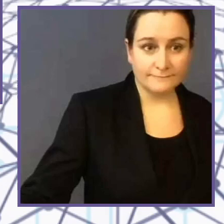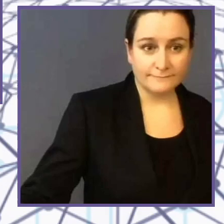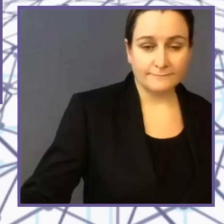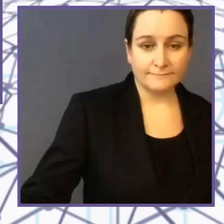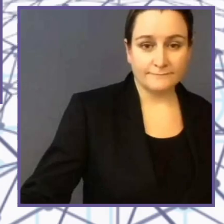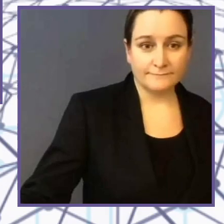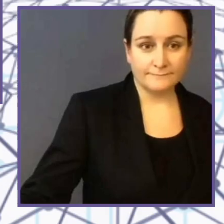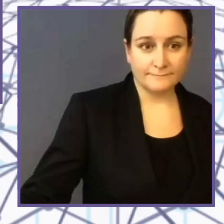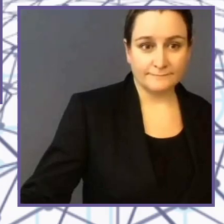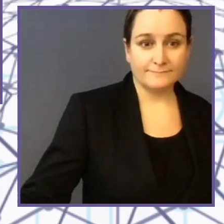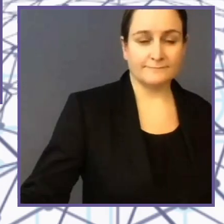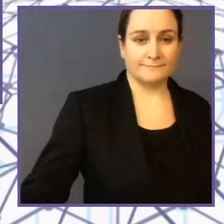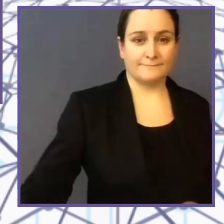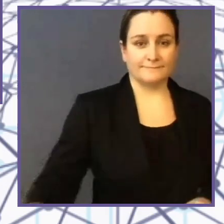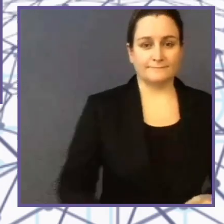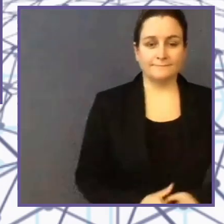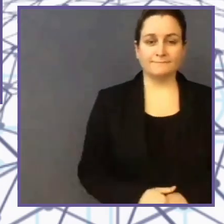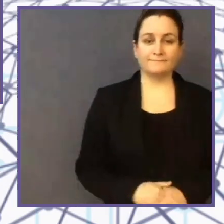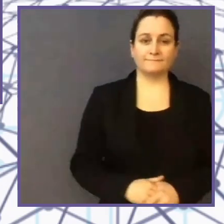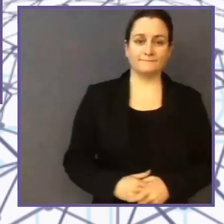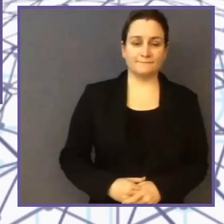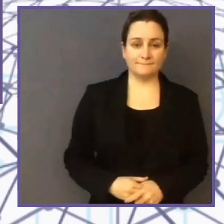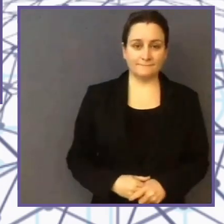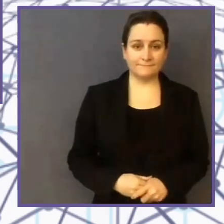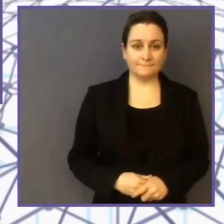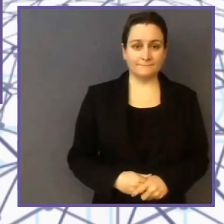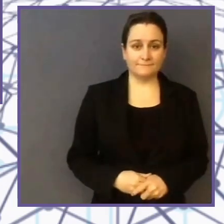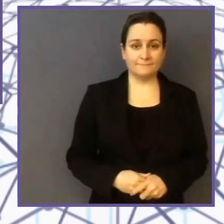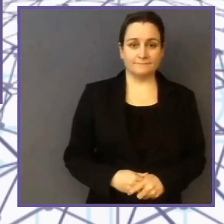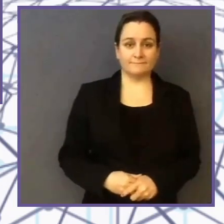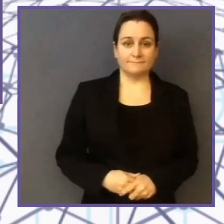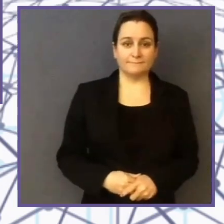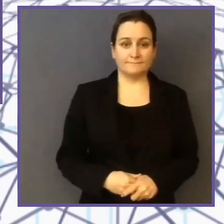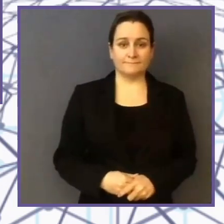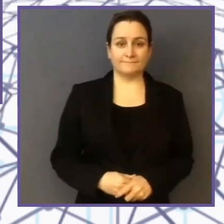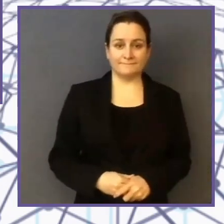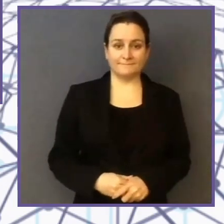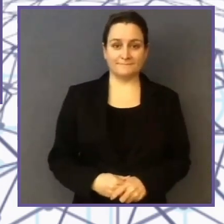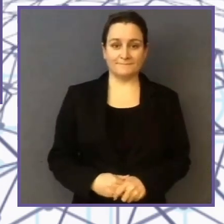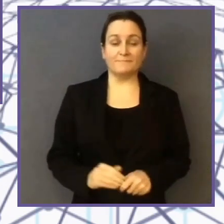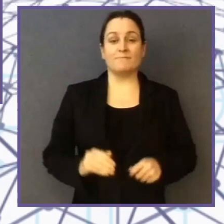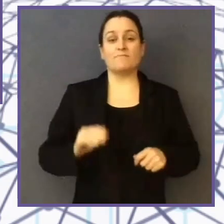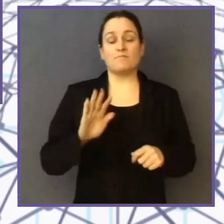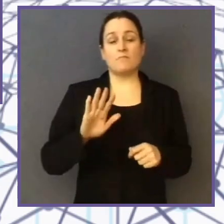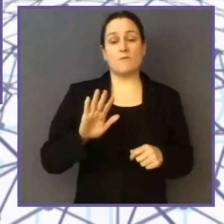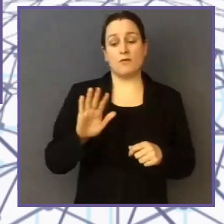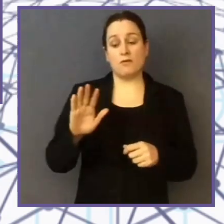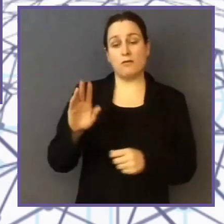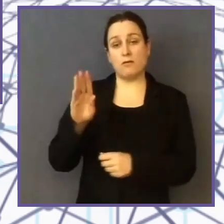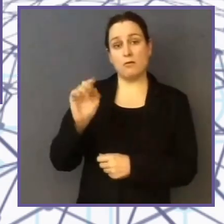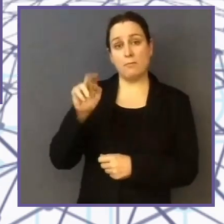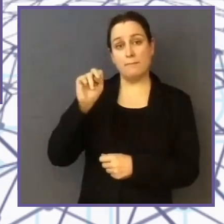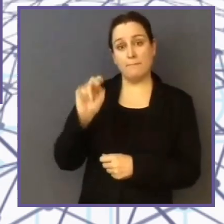as well as loans to banks with more deaf customers that are now included as part of that ecosystem.